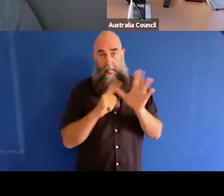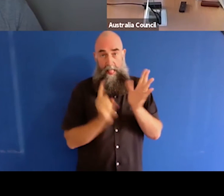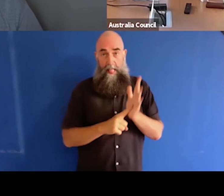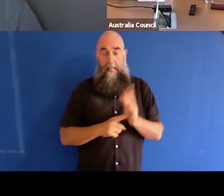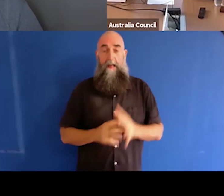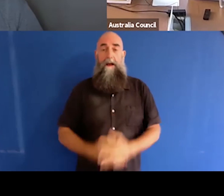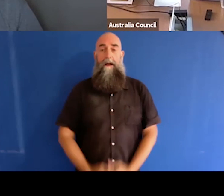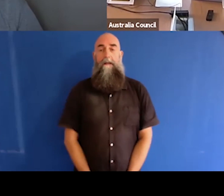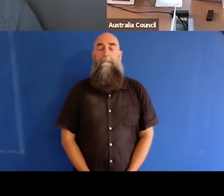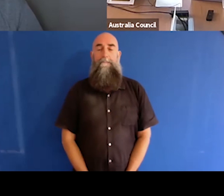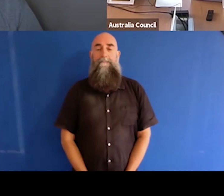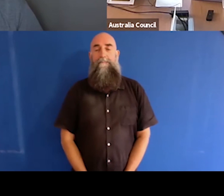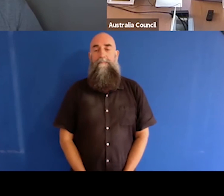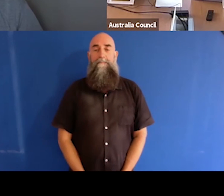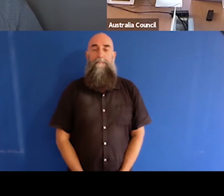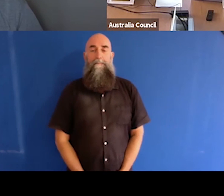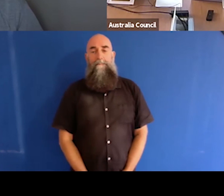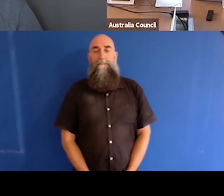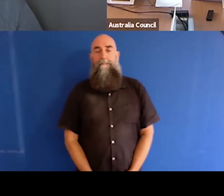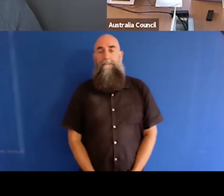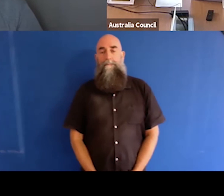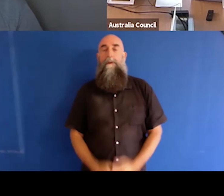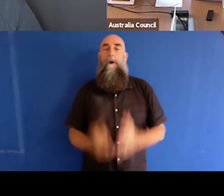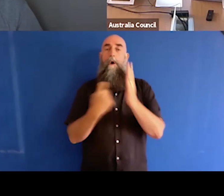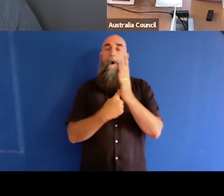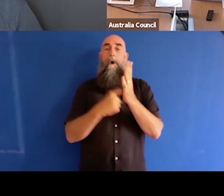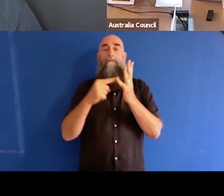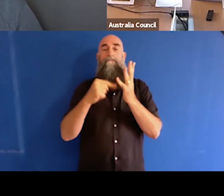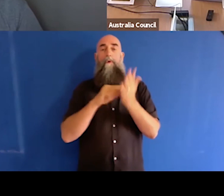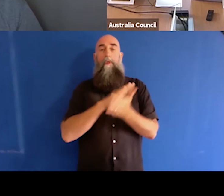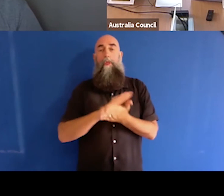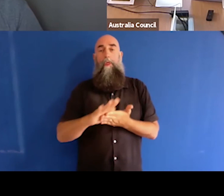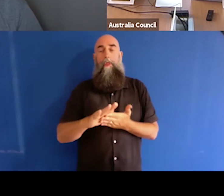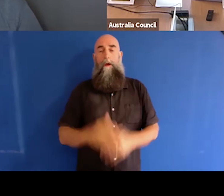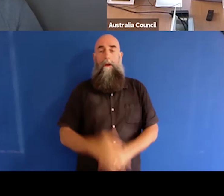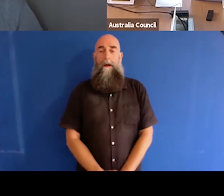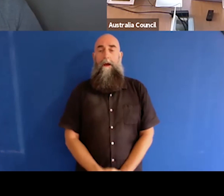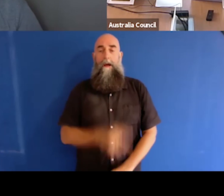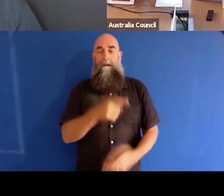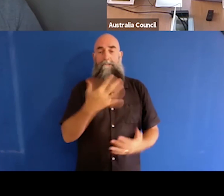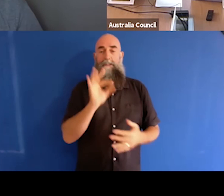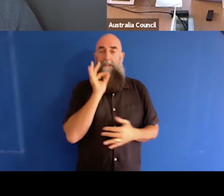I'm going to answer Ruth's oh, have you put it in there? Good on, Ruth.